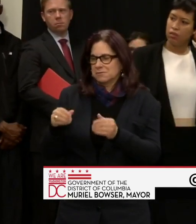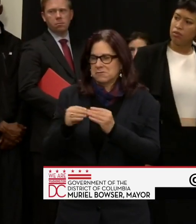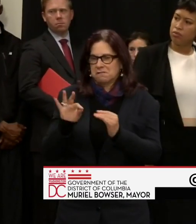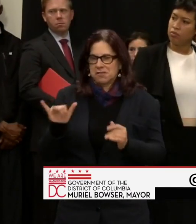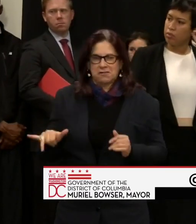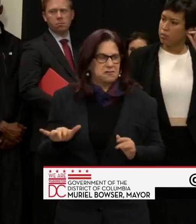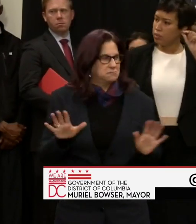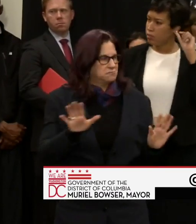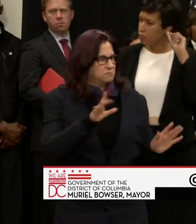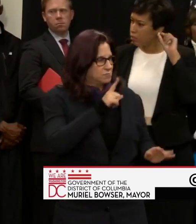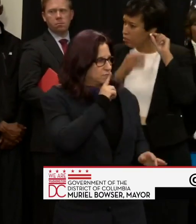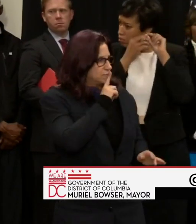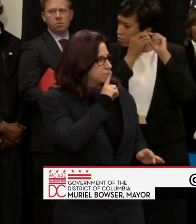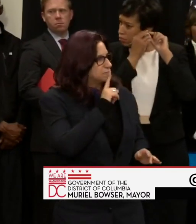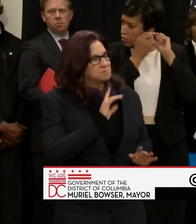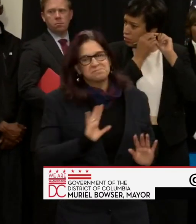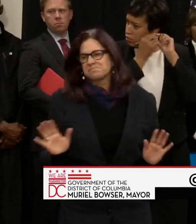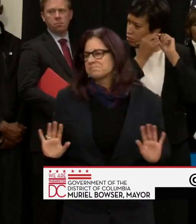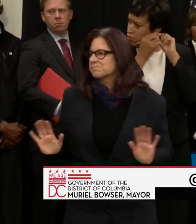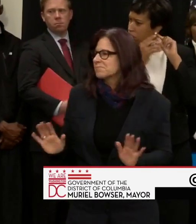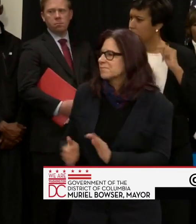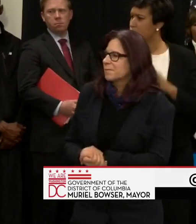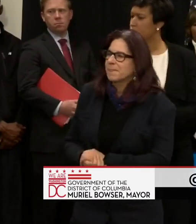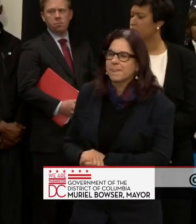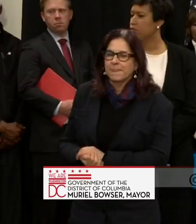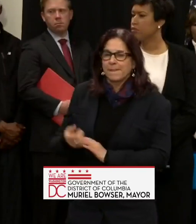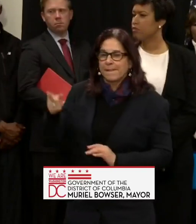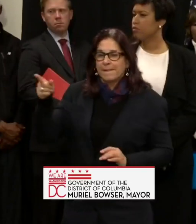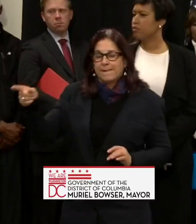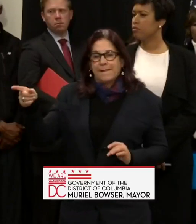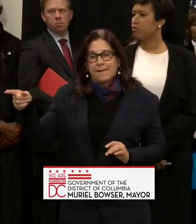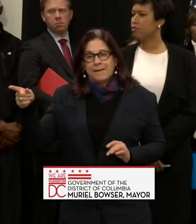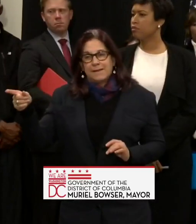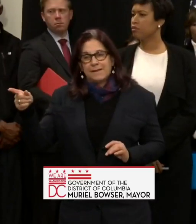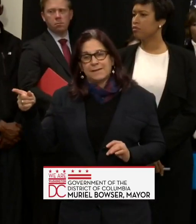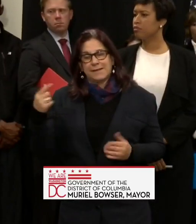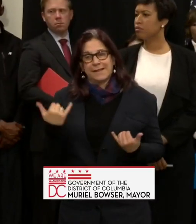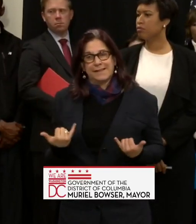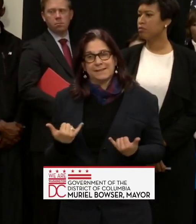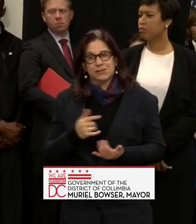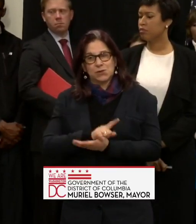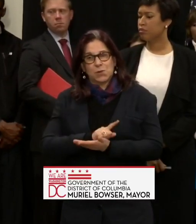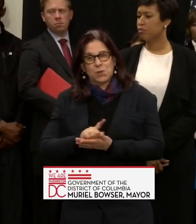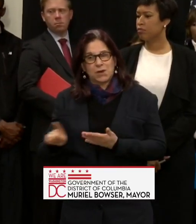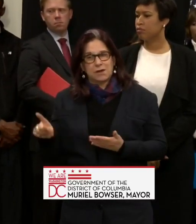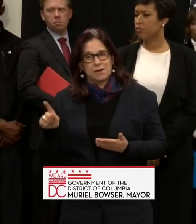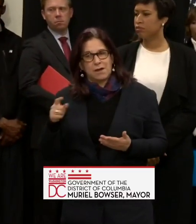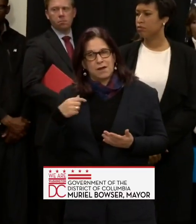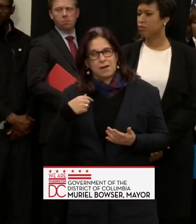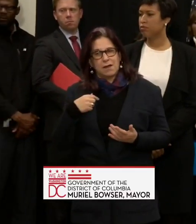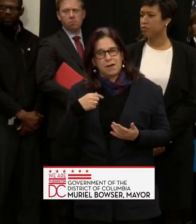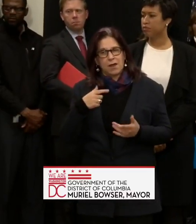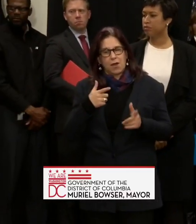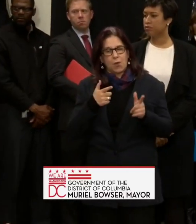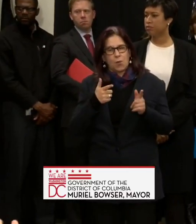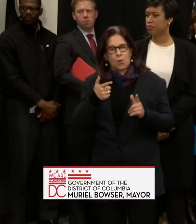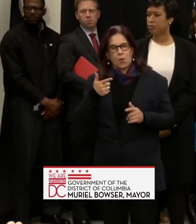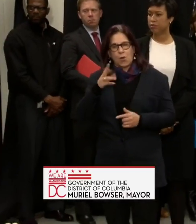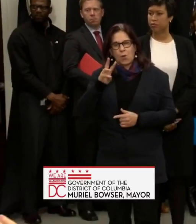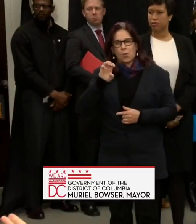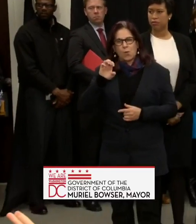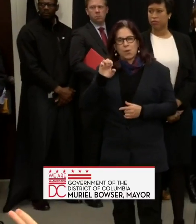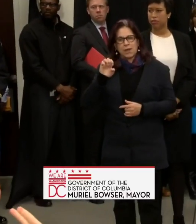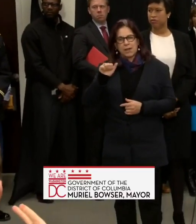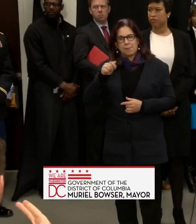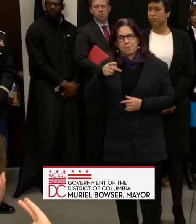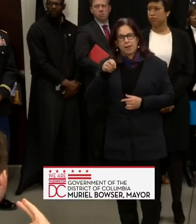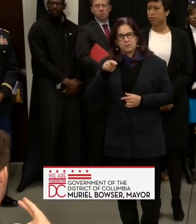EARLIER THIS WEEK WAS FOUND ON THE CANAL, IS THERE